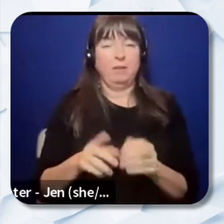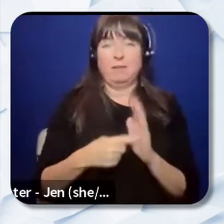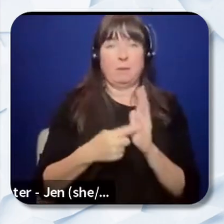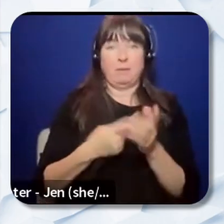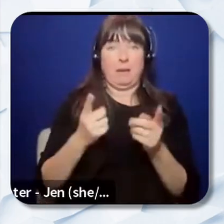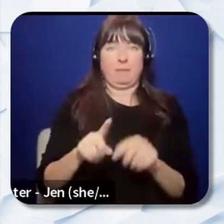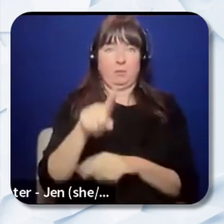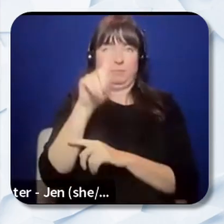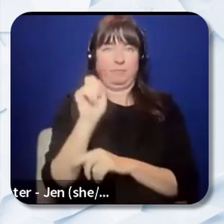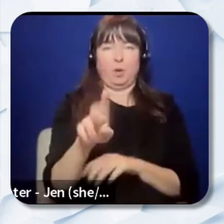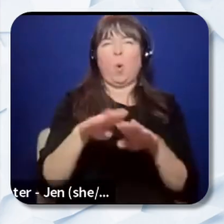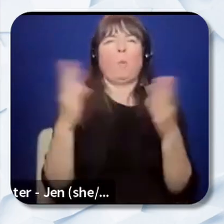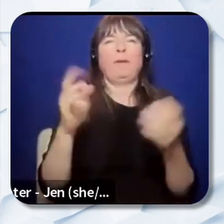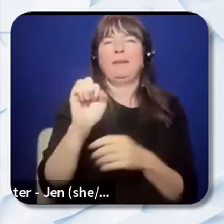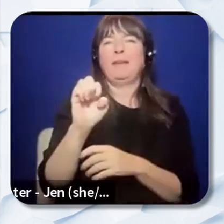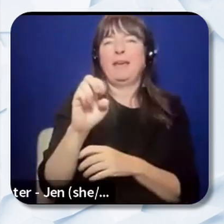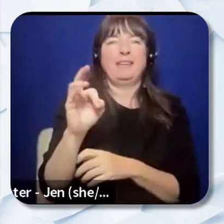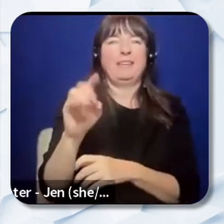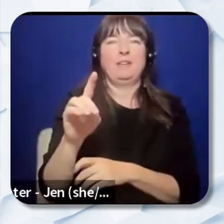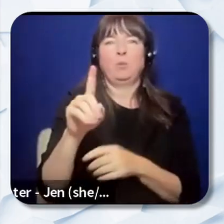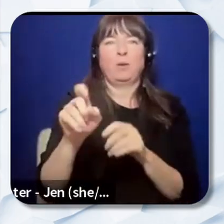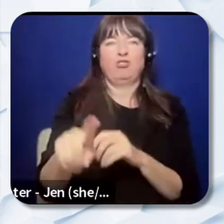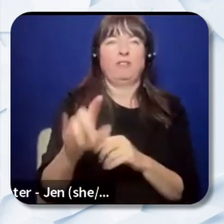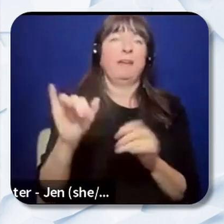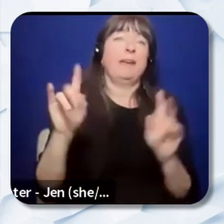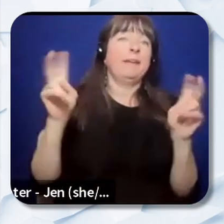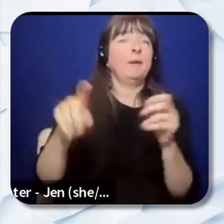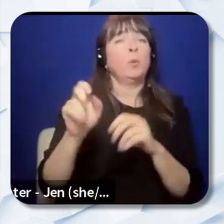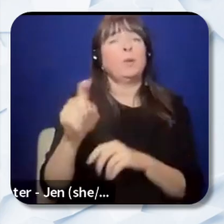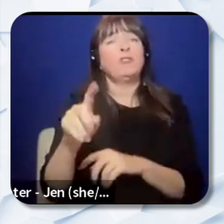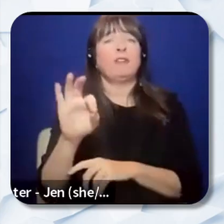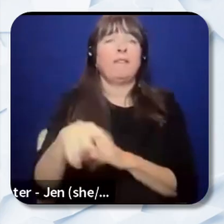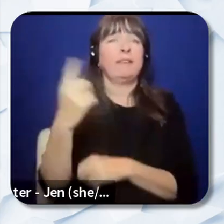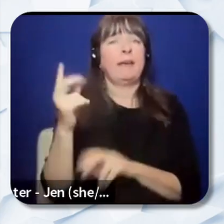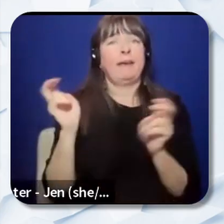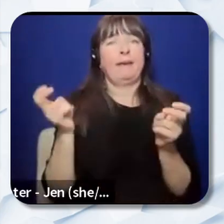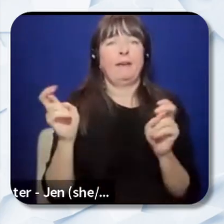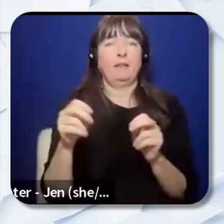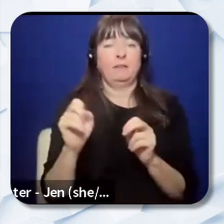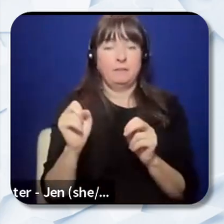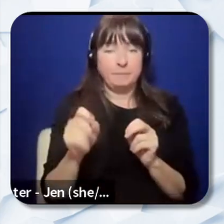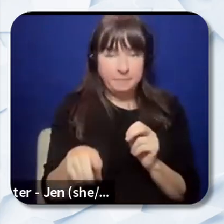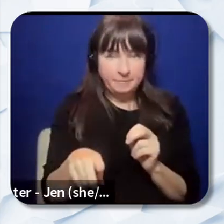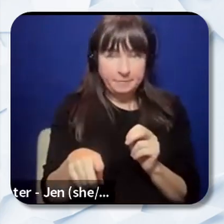like we say of like the question of the day and letting that child just if they're able to even